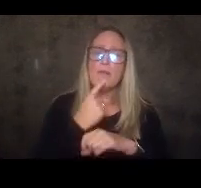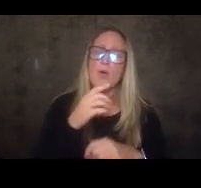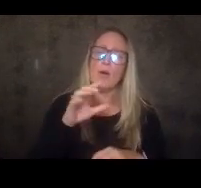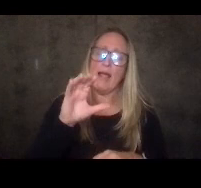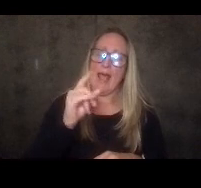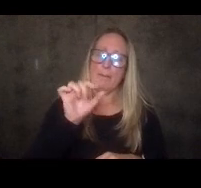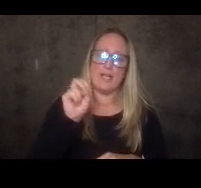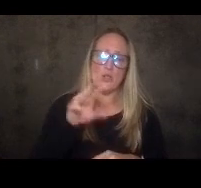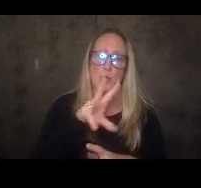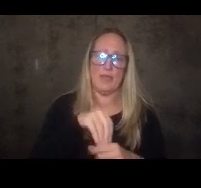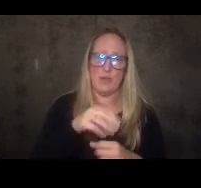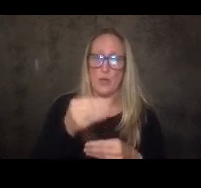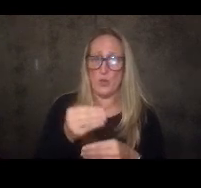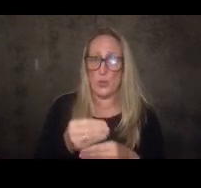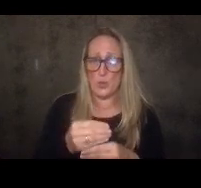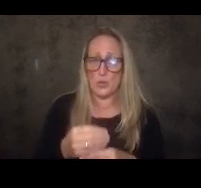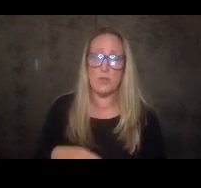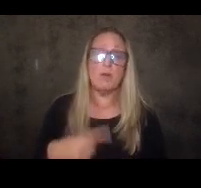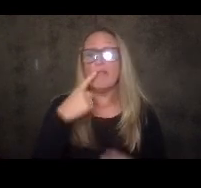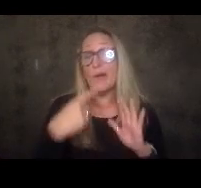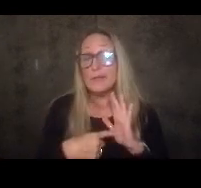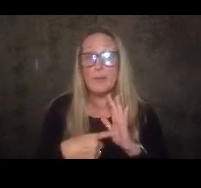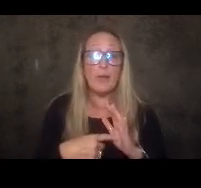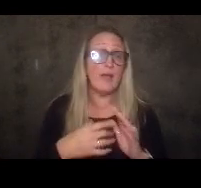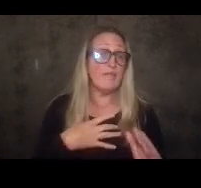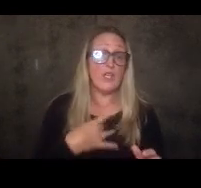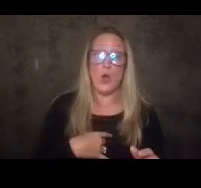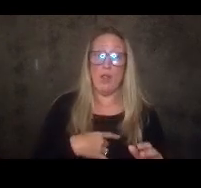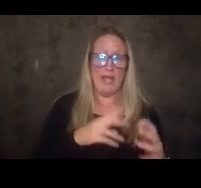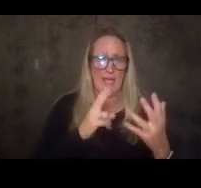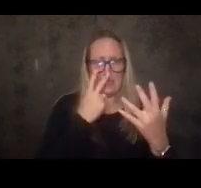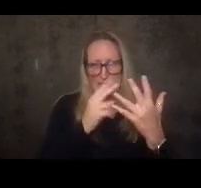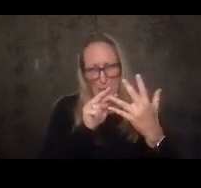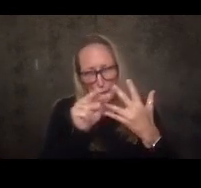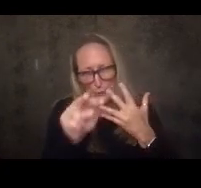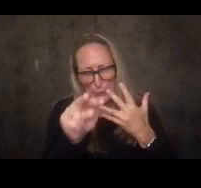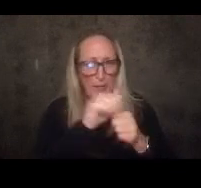Windows. So for instance, if you don't like the transparency behind panels, you could turn that off.